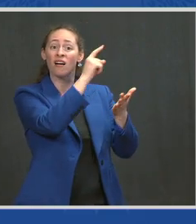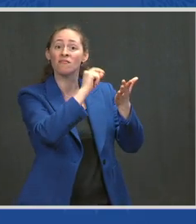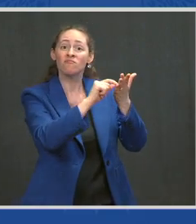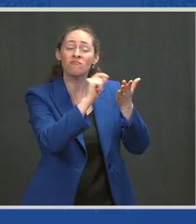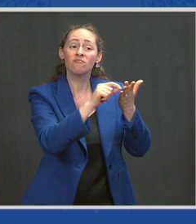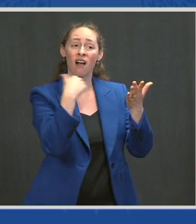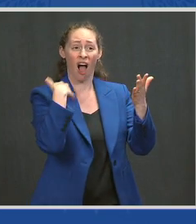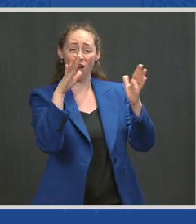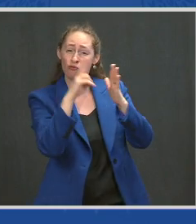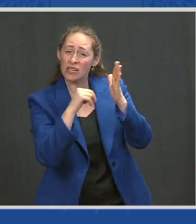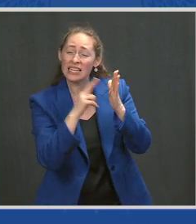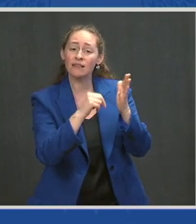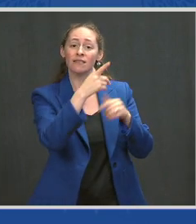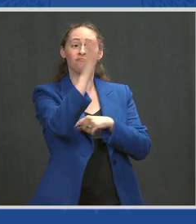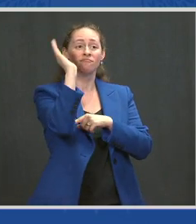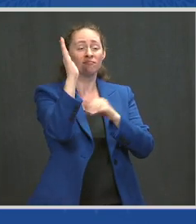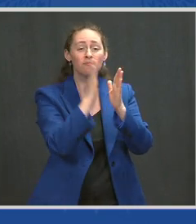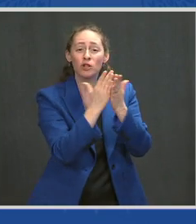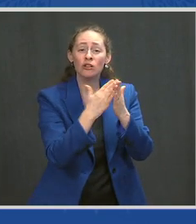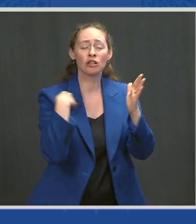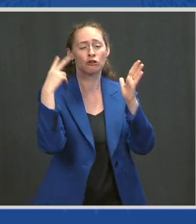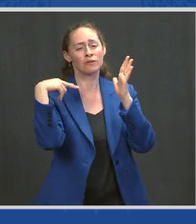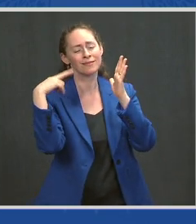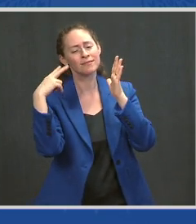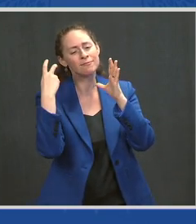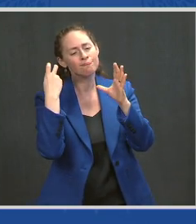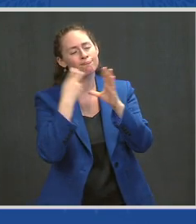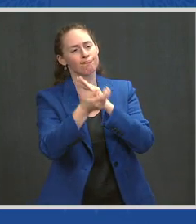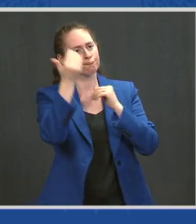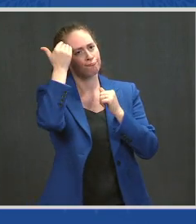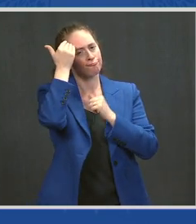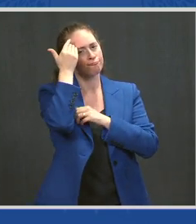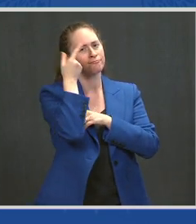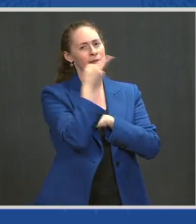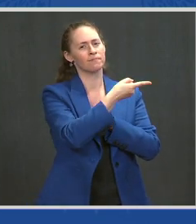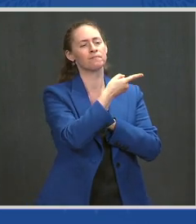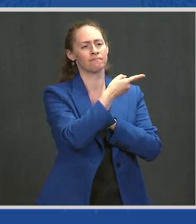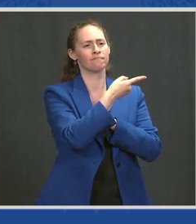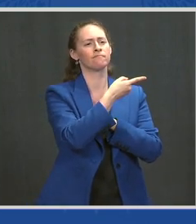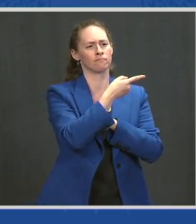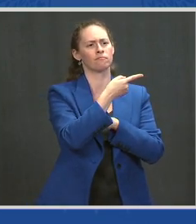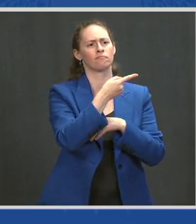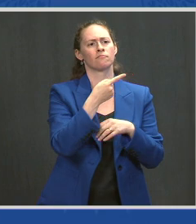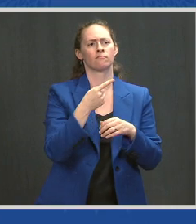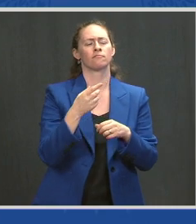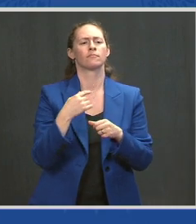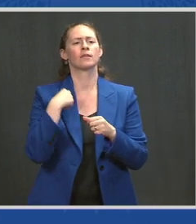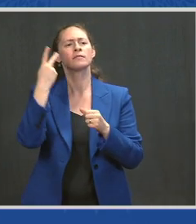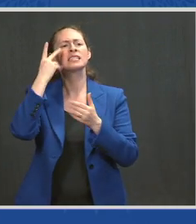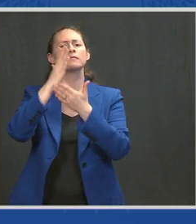And -- and I've read a couple of very good biographies, which many of you have as well.